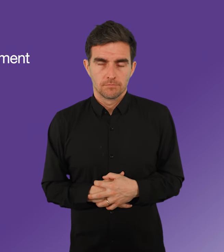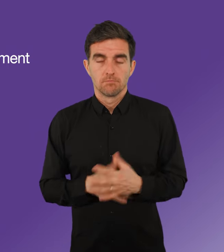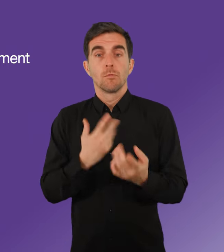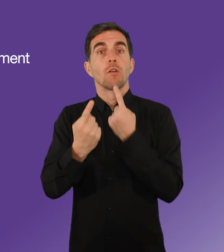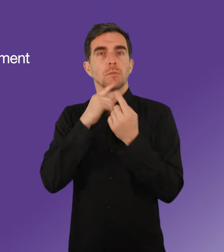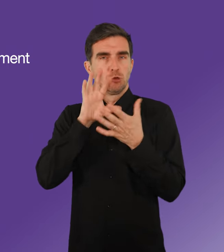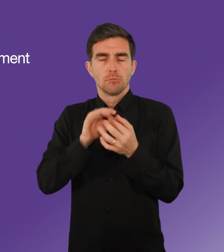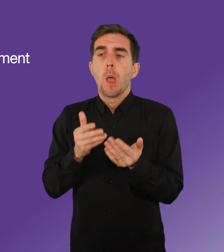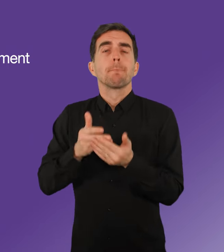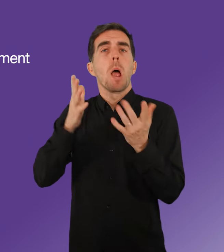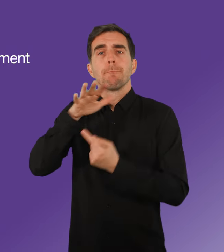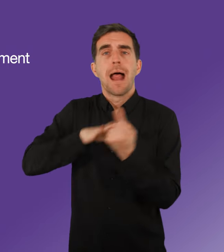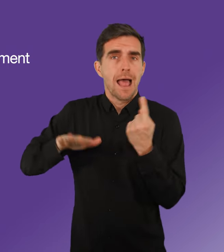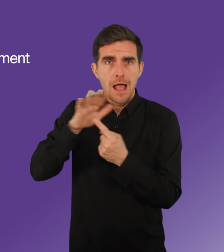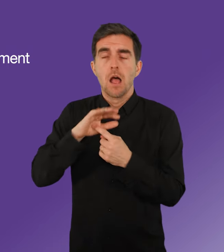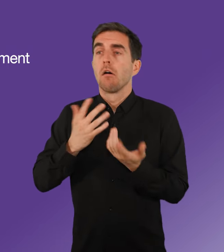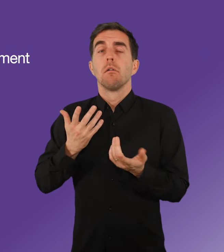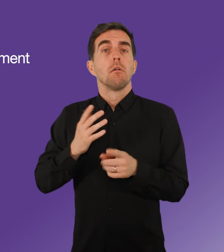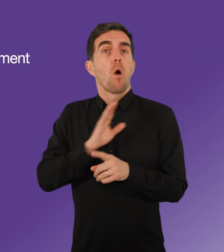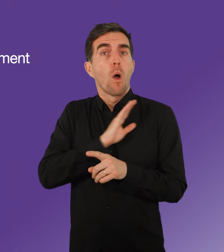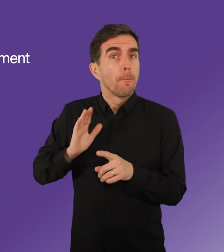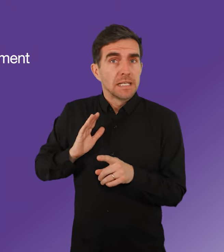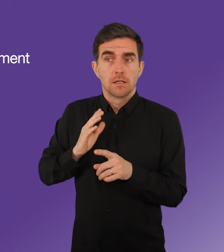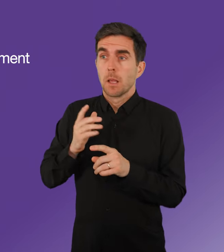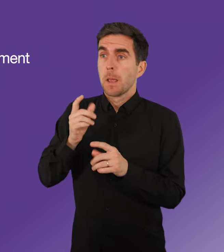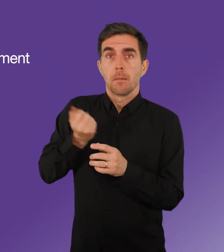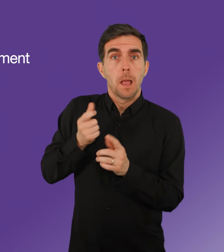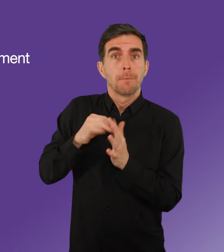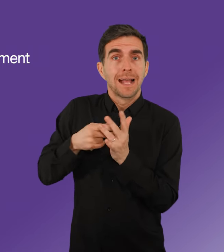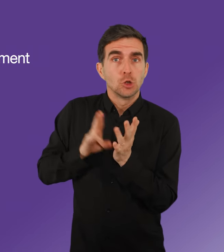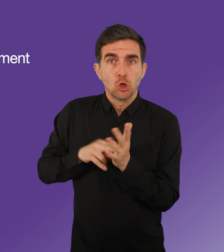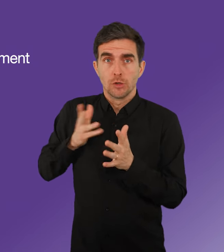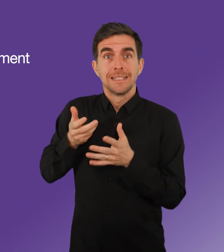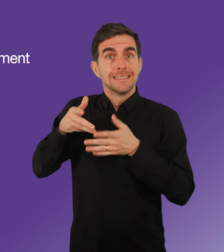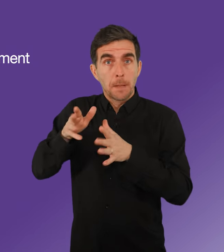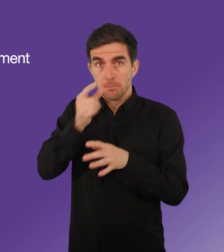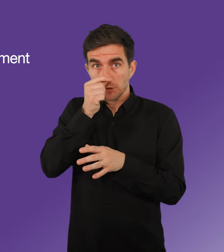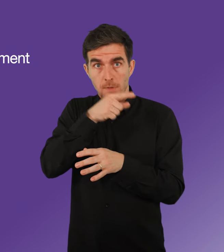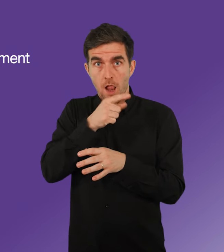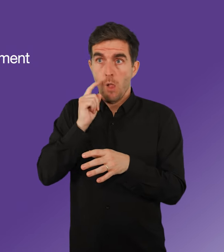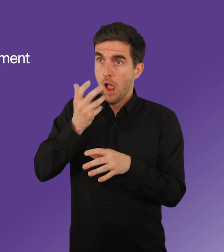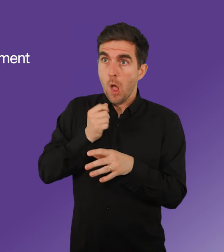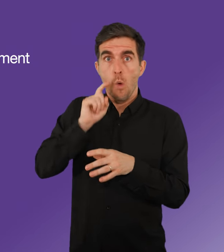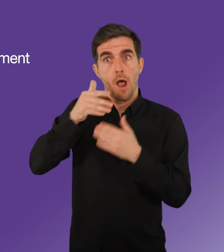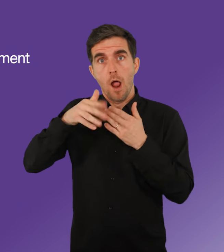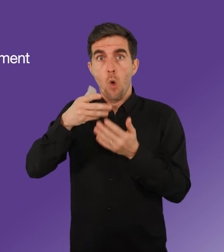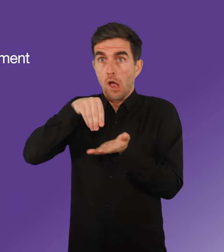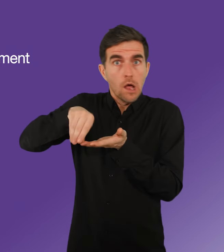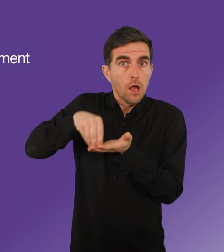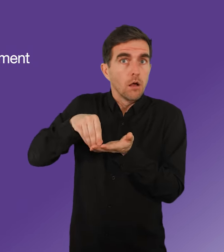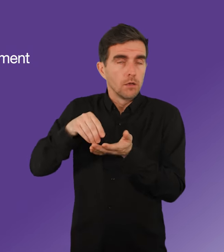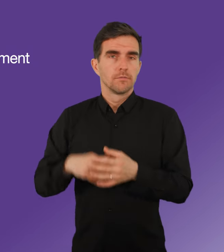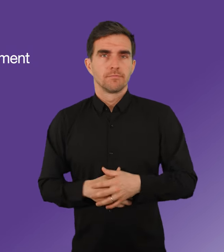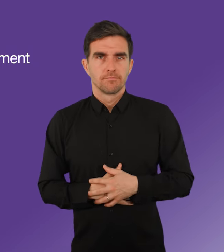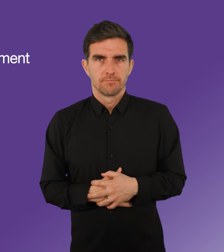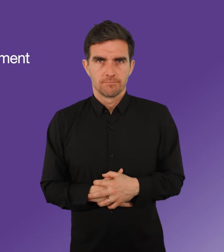Details of public sector or armed forces pensions schemes they were getting or paying in to.